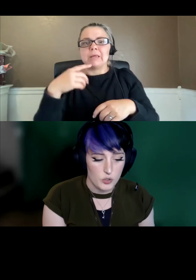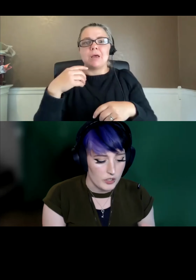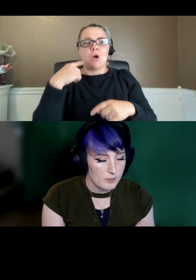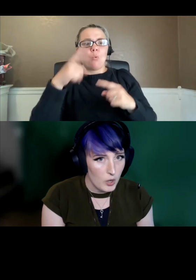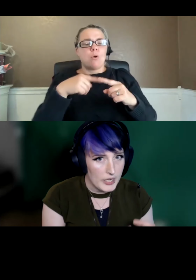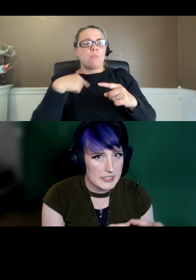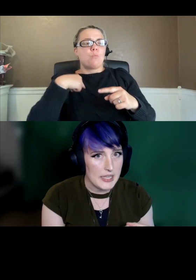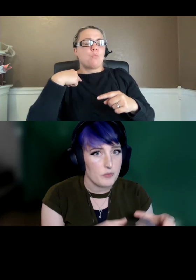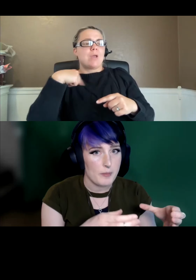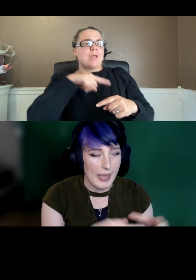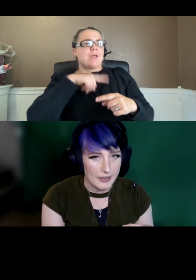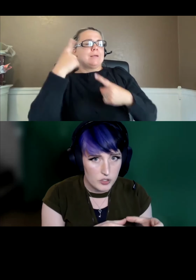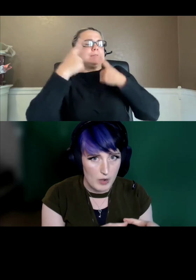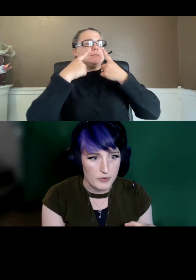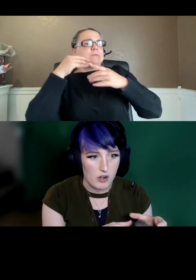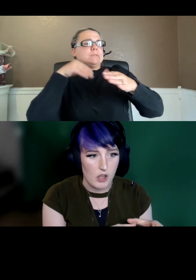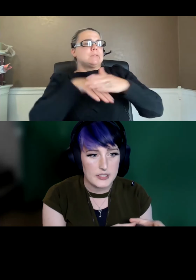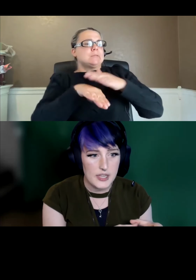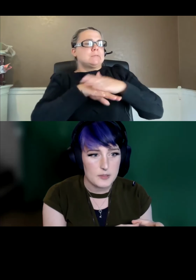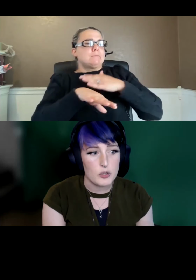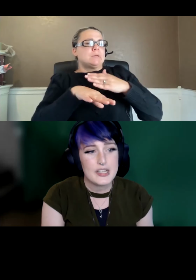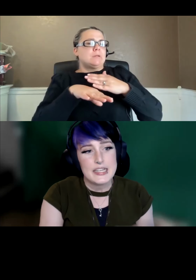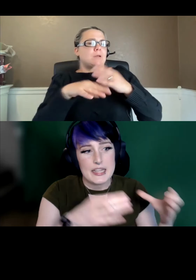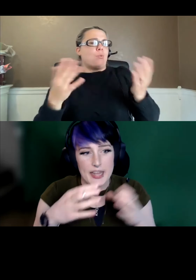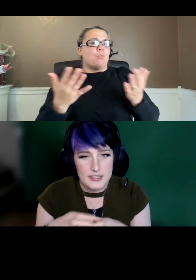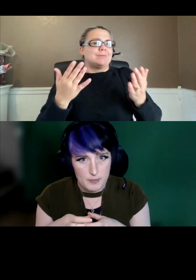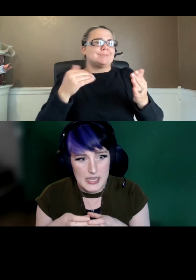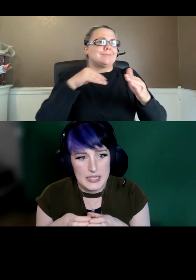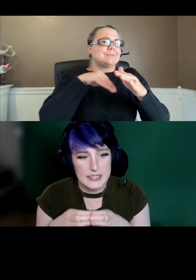so the component itself, the patterns around it are all accessible, that ends up making an